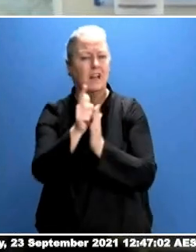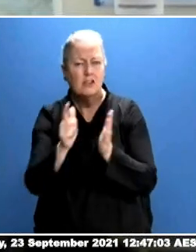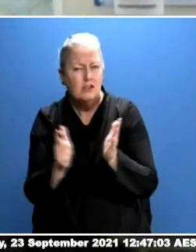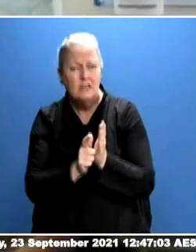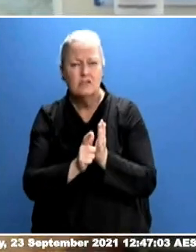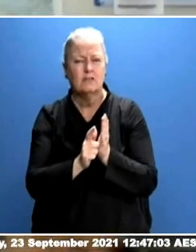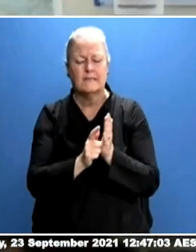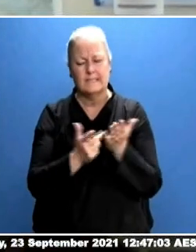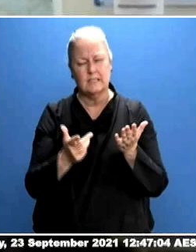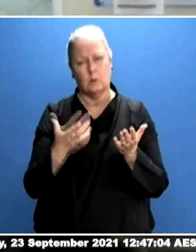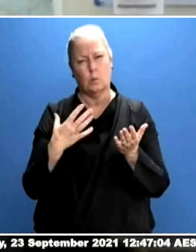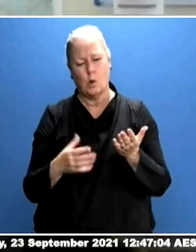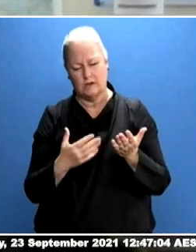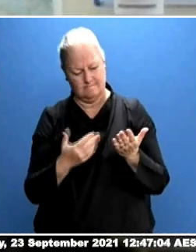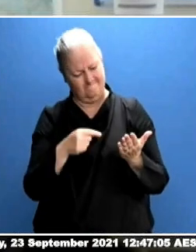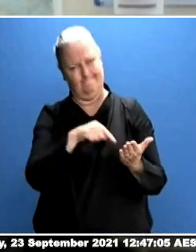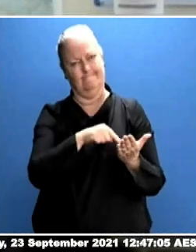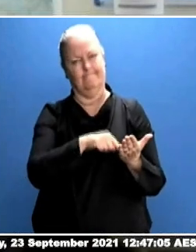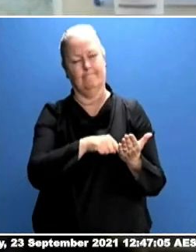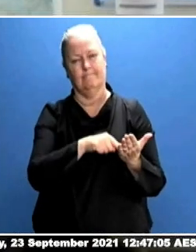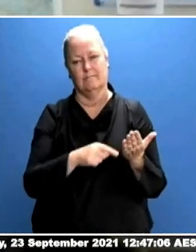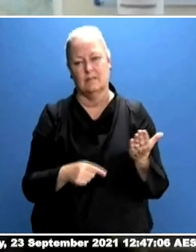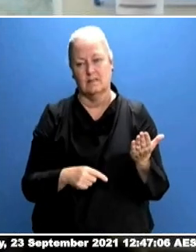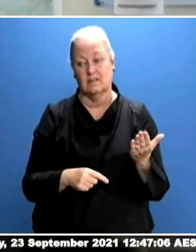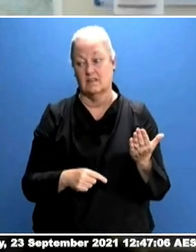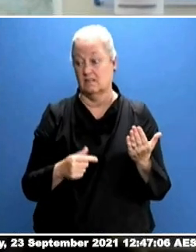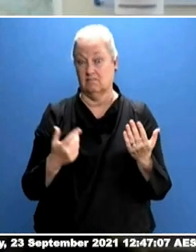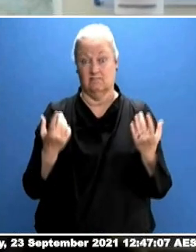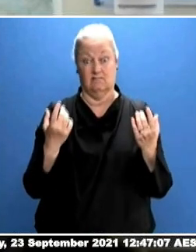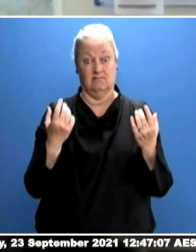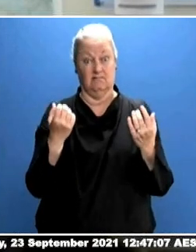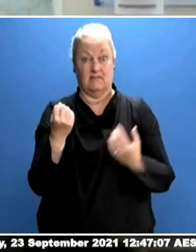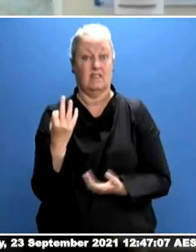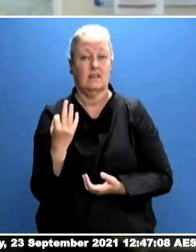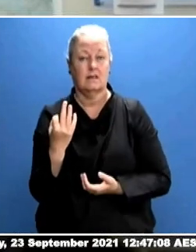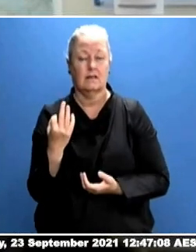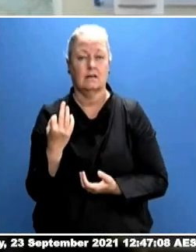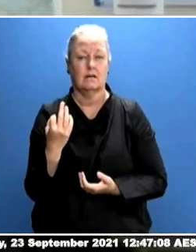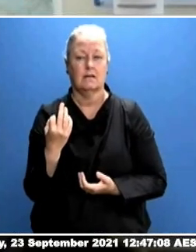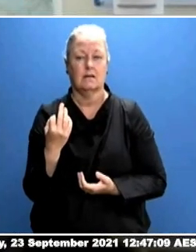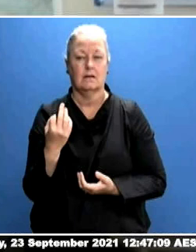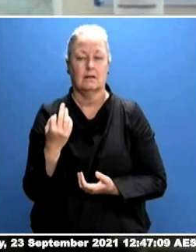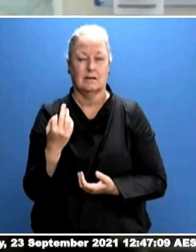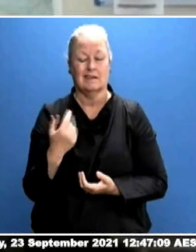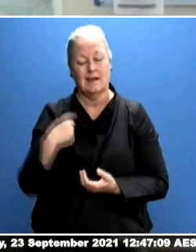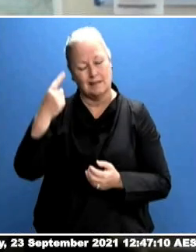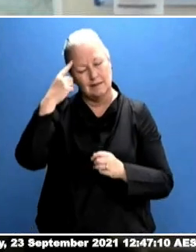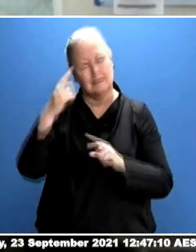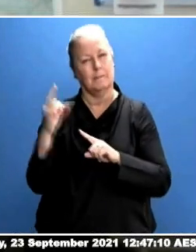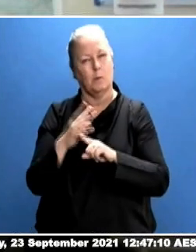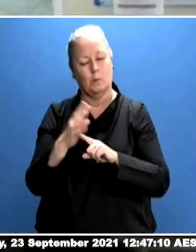But without that, it's just one of the necessities, I think, because